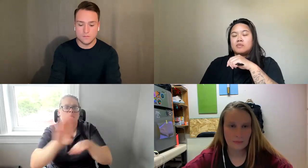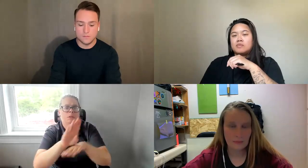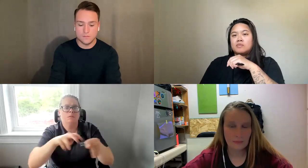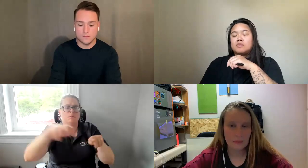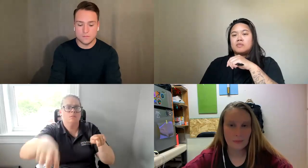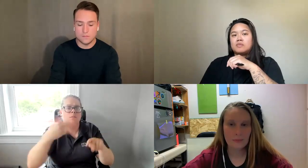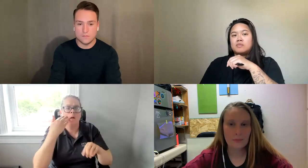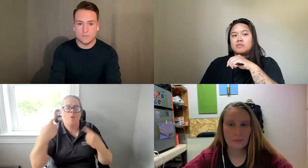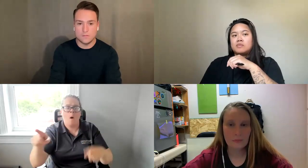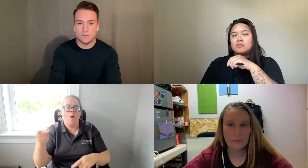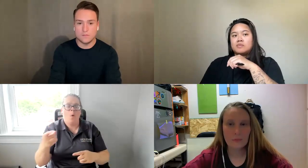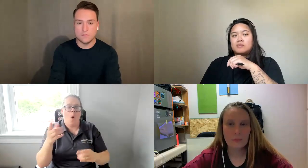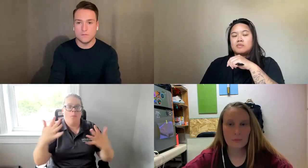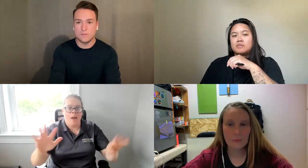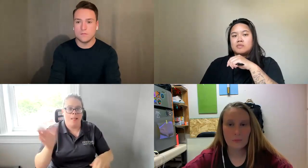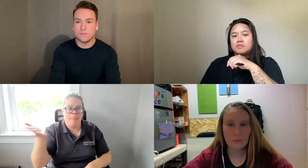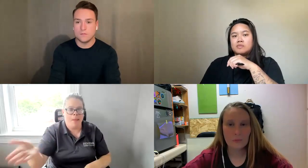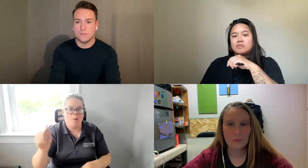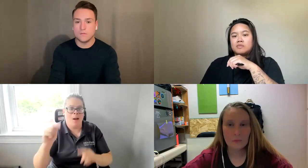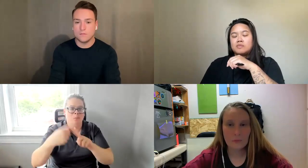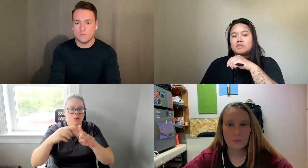With Eyeth it's a whole separate business.